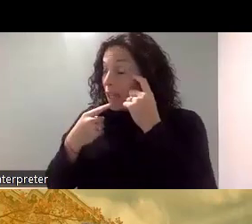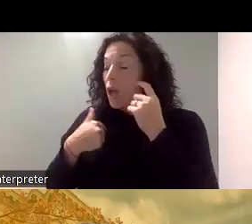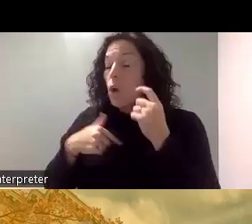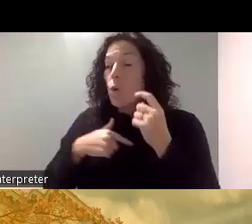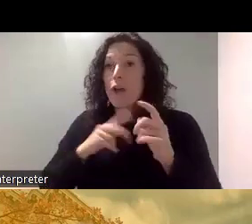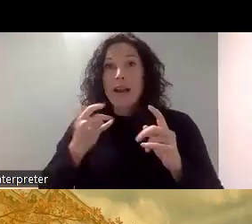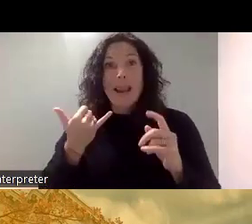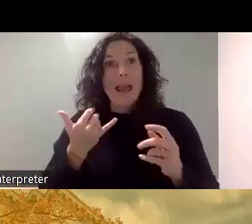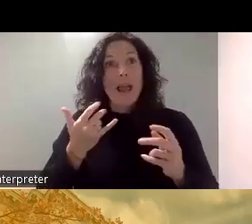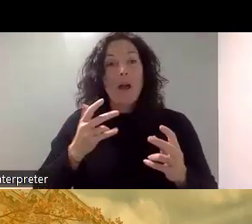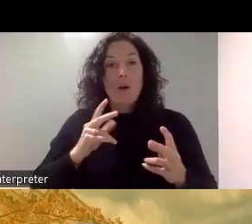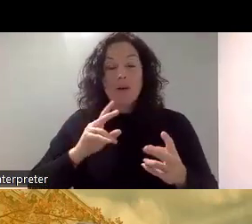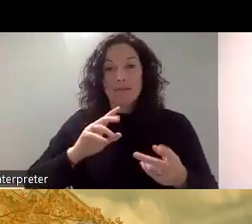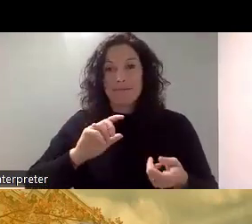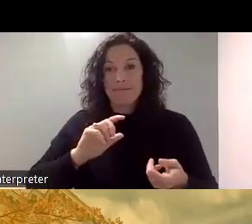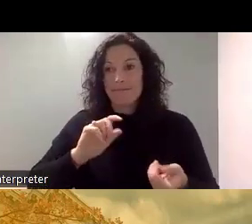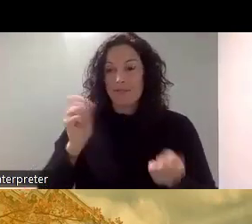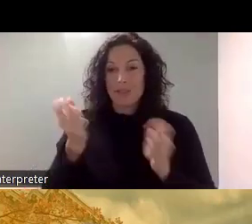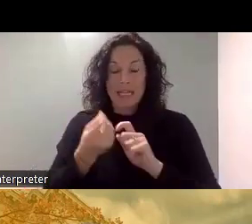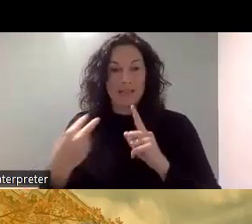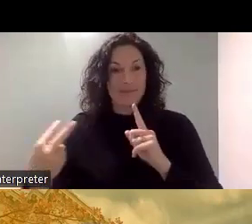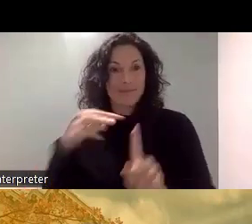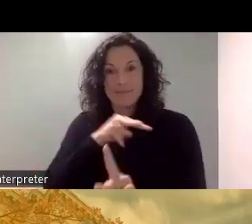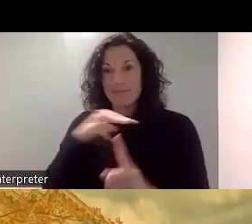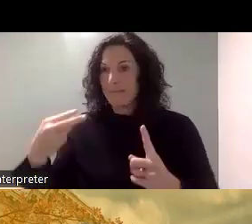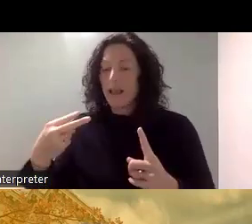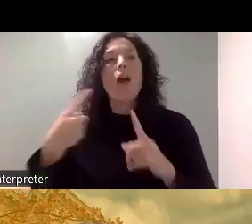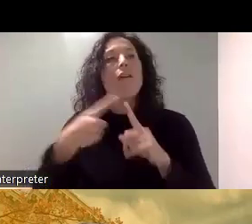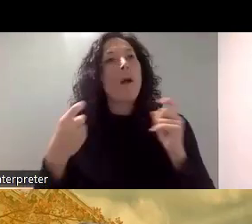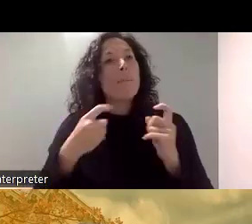We're talking about things from the institutional perspective